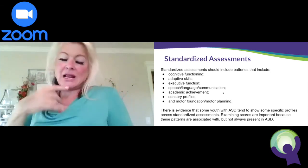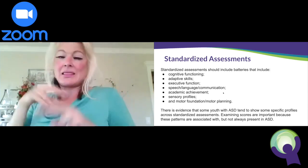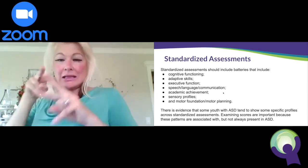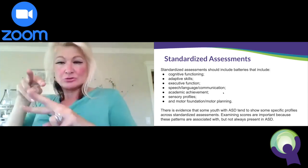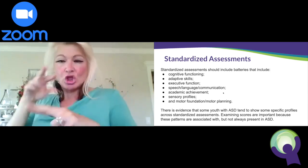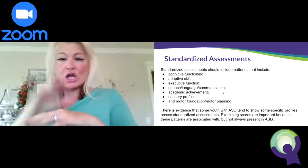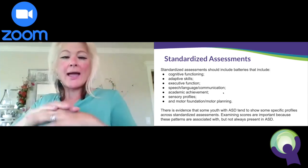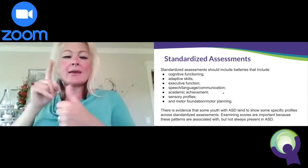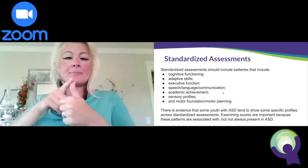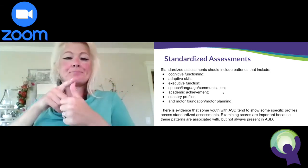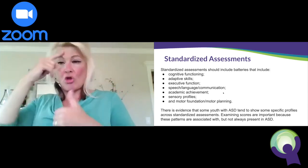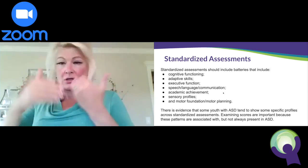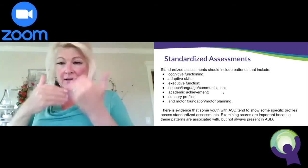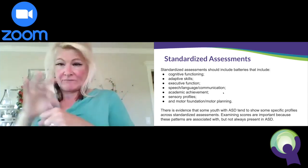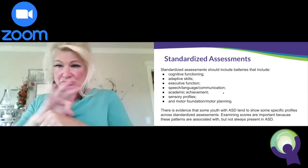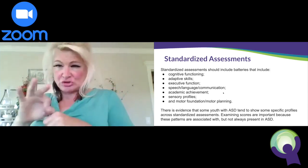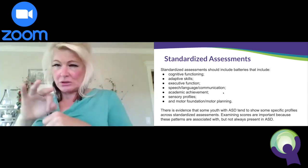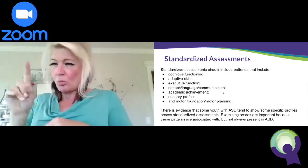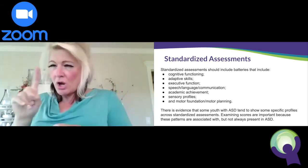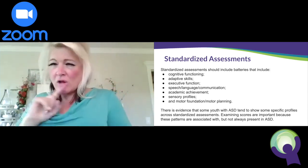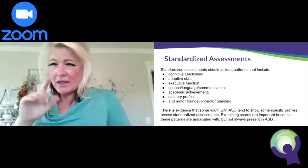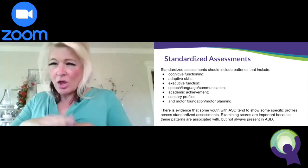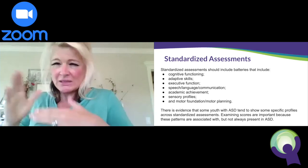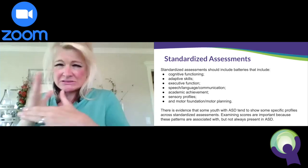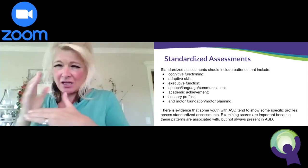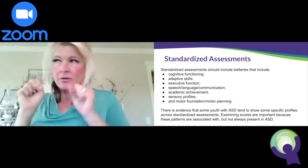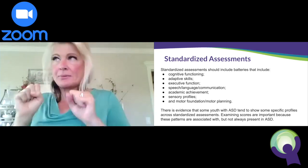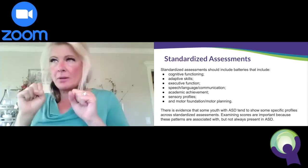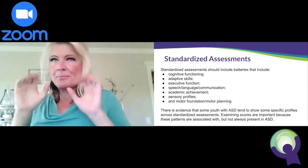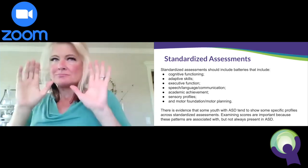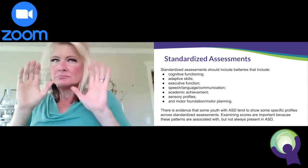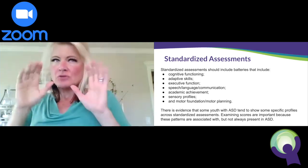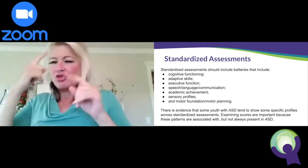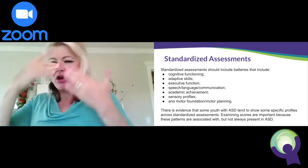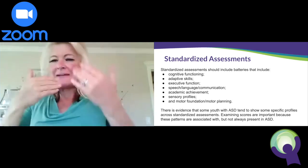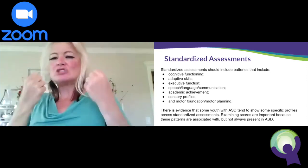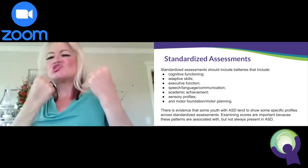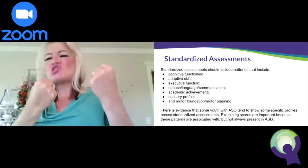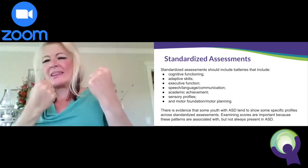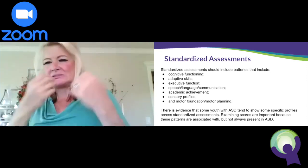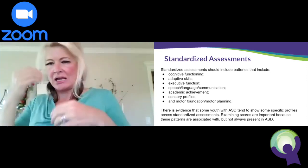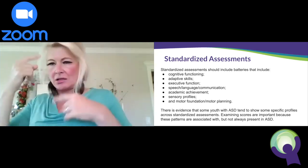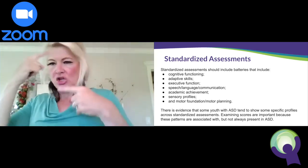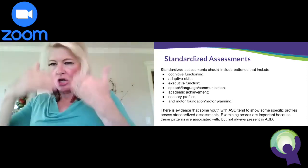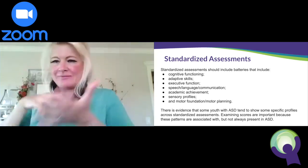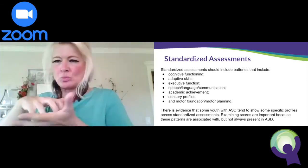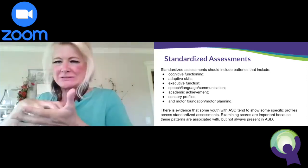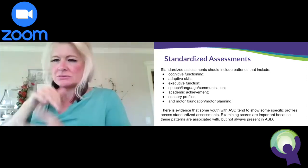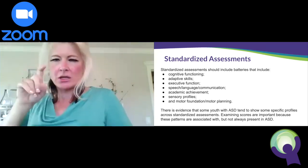All right so I would like to say too looking at their functioning and their where they are in the spectrum